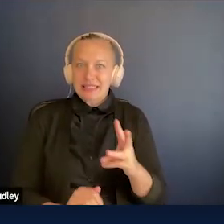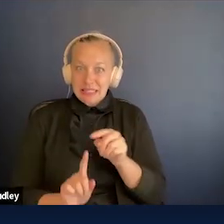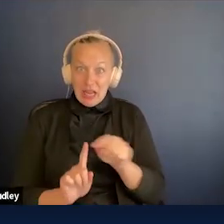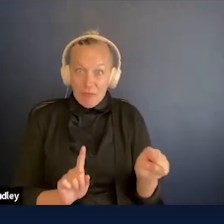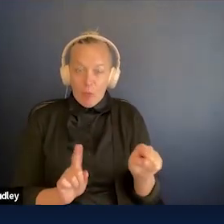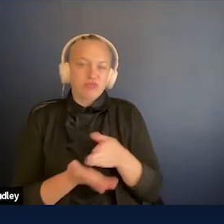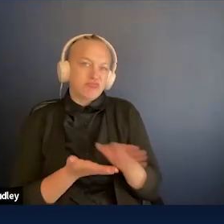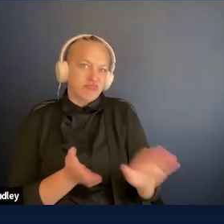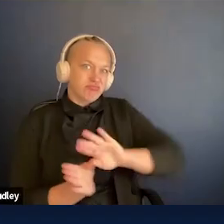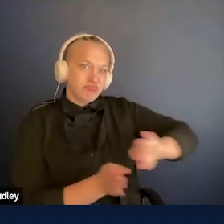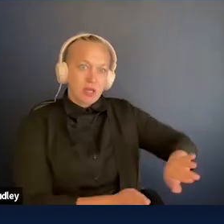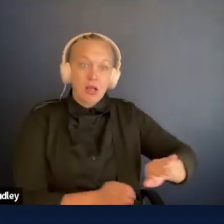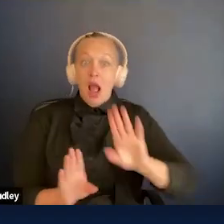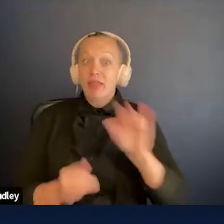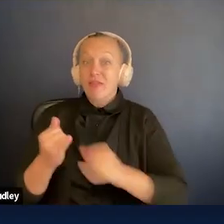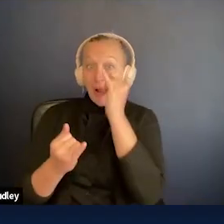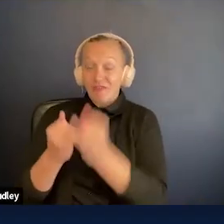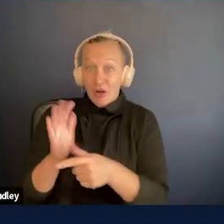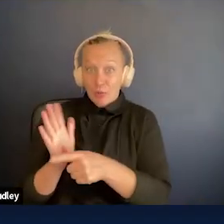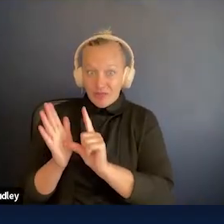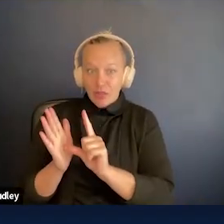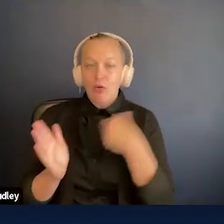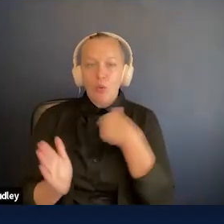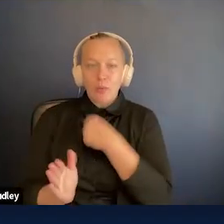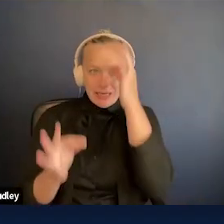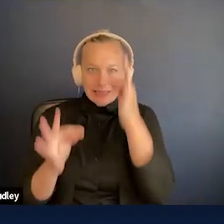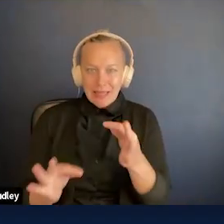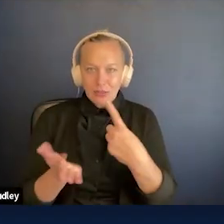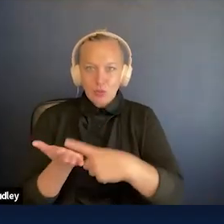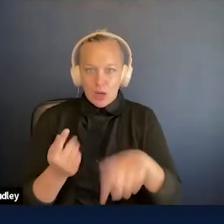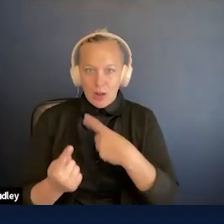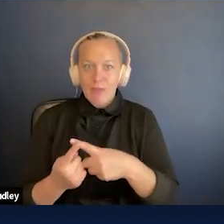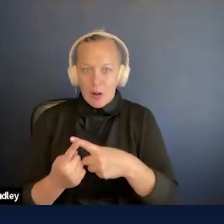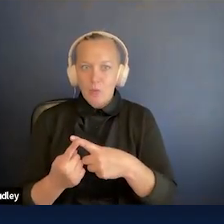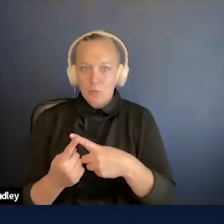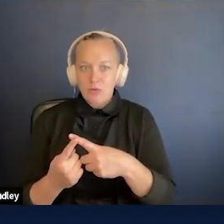But the final review, we decided to talk about the six articles, because.